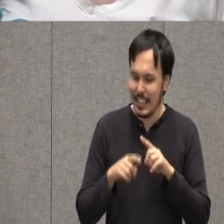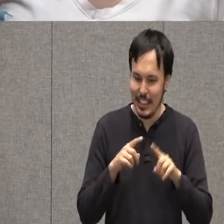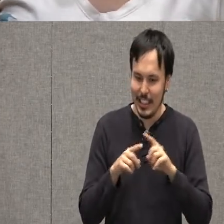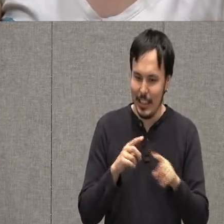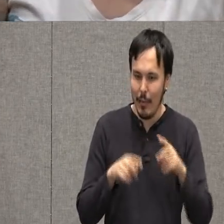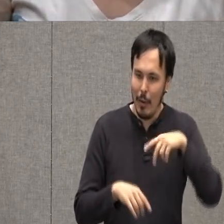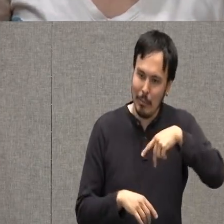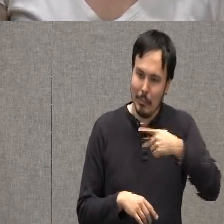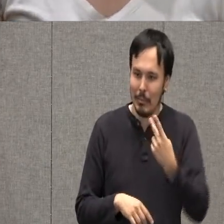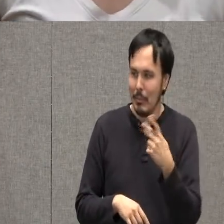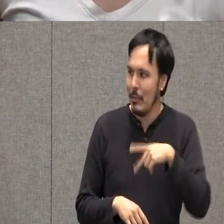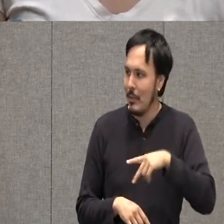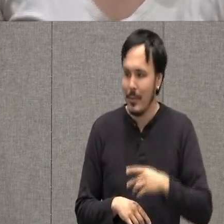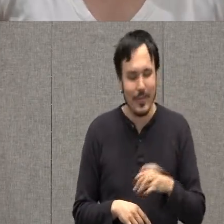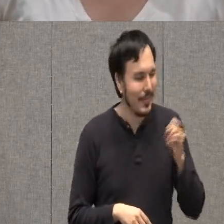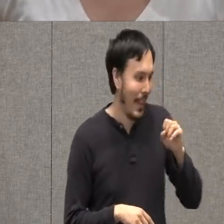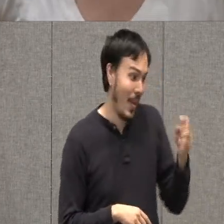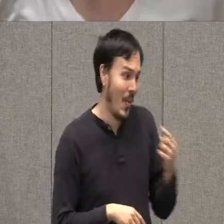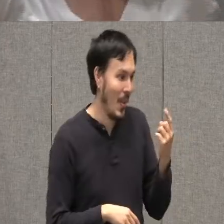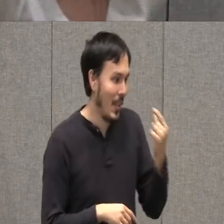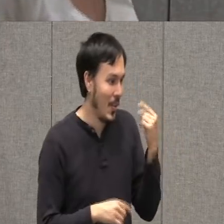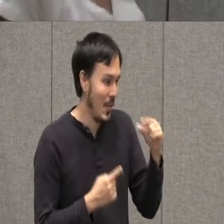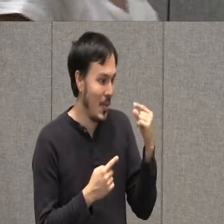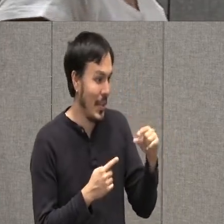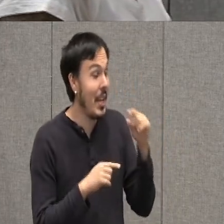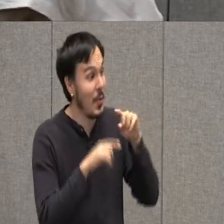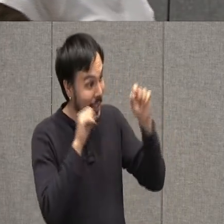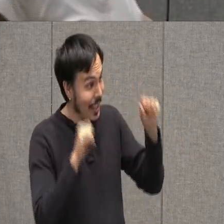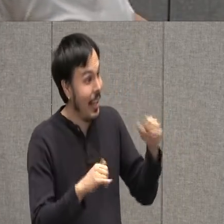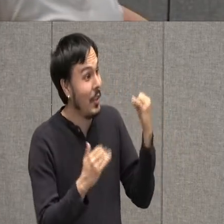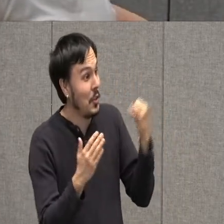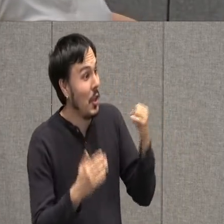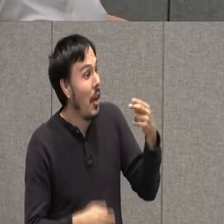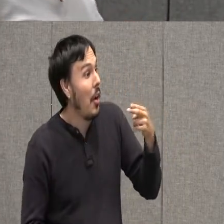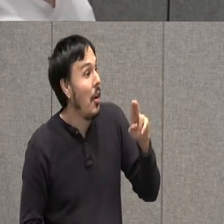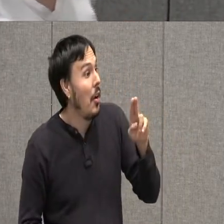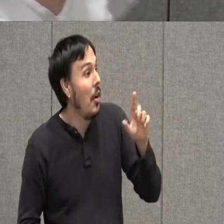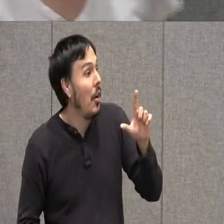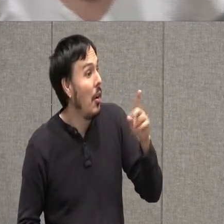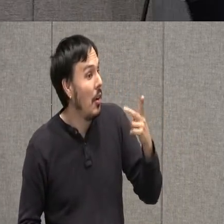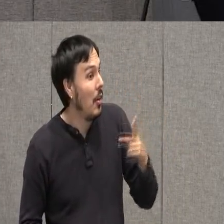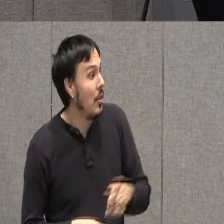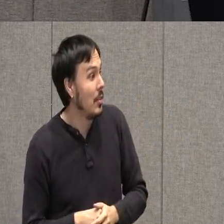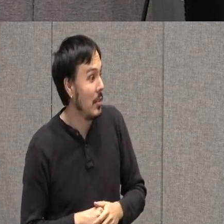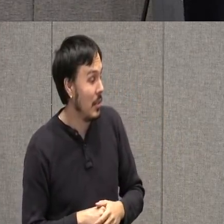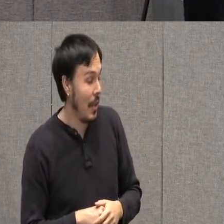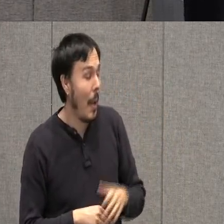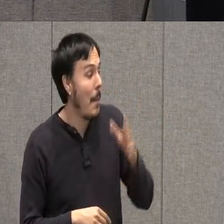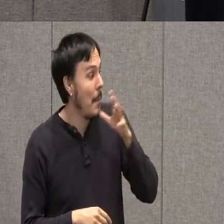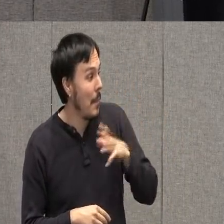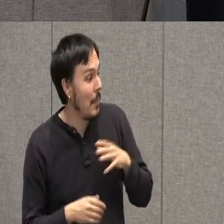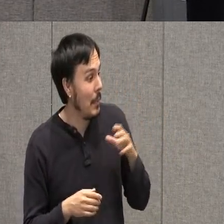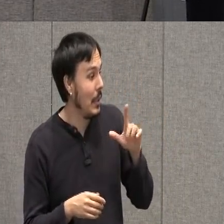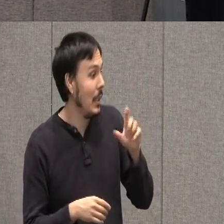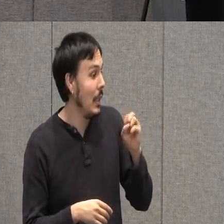so you know. We can draw Hulks. Ms. Ley, would like a challenge? Yes, please. Would you like to draw me?